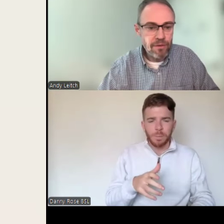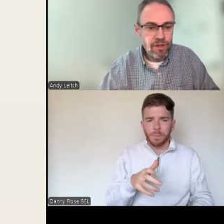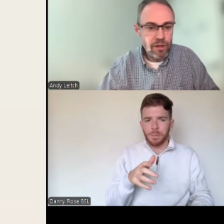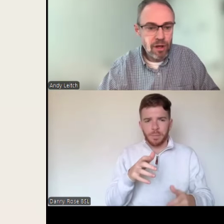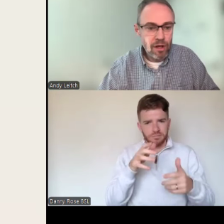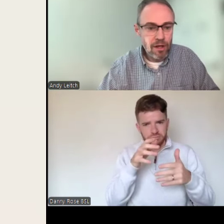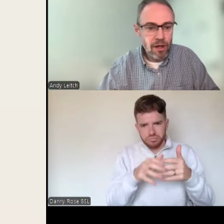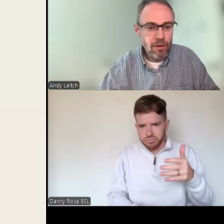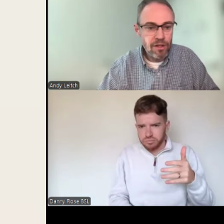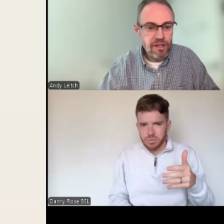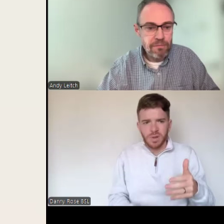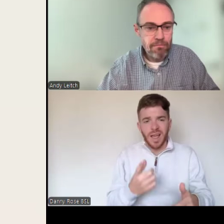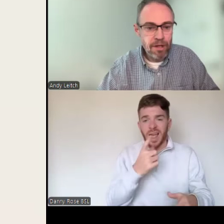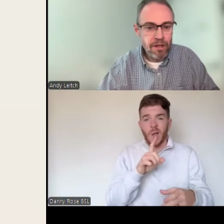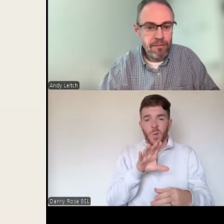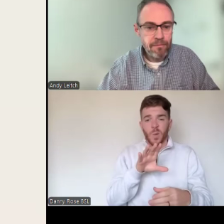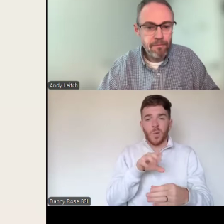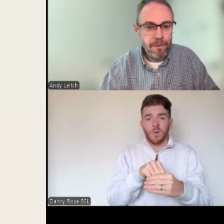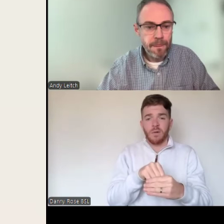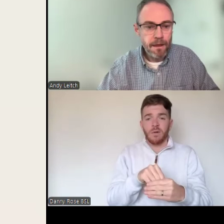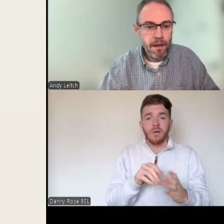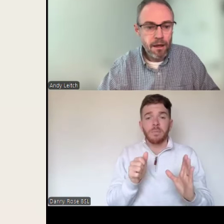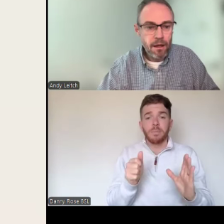I'm just going to include a simple button